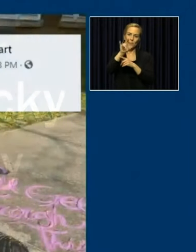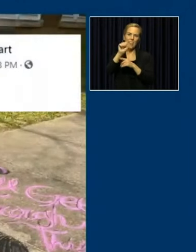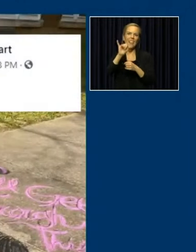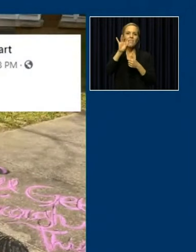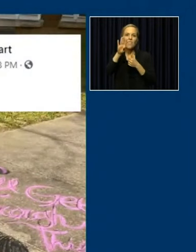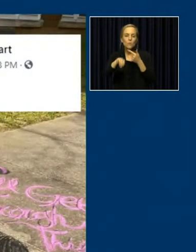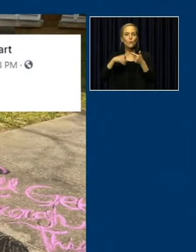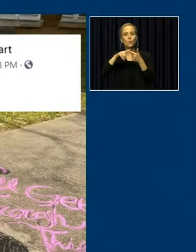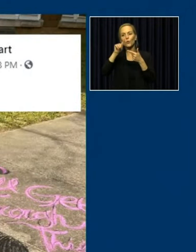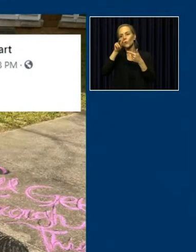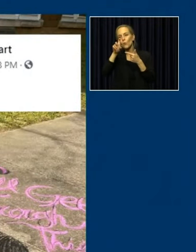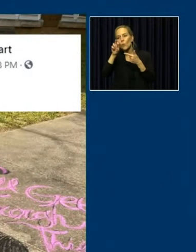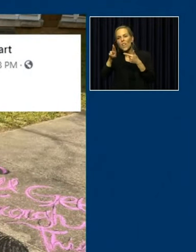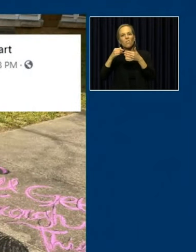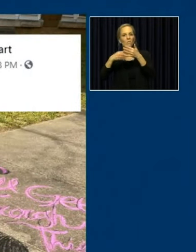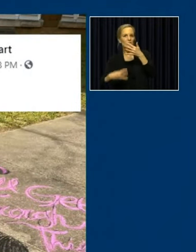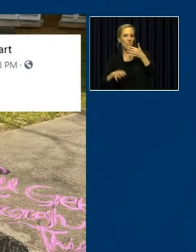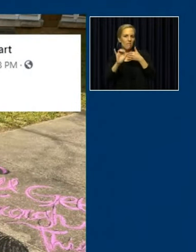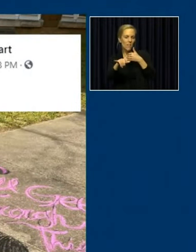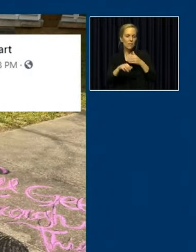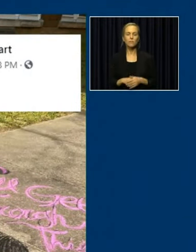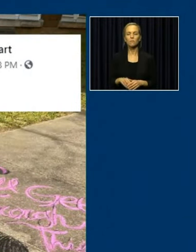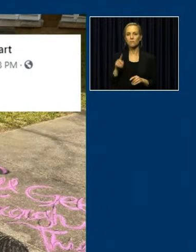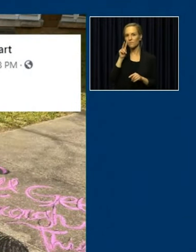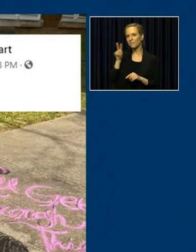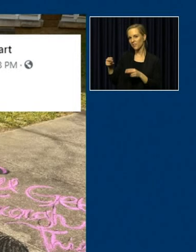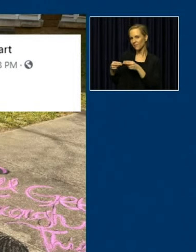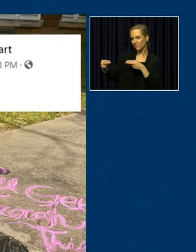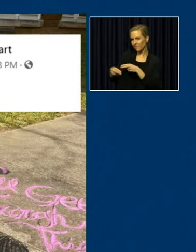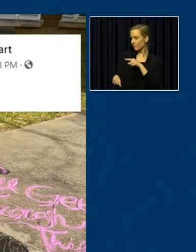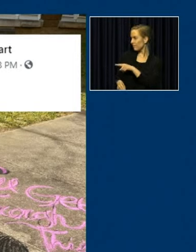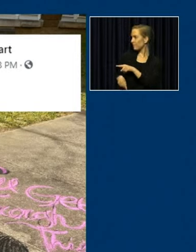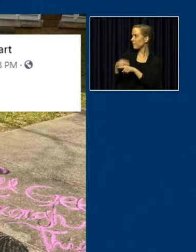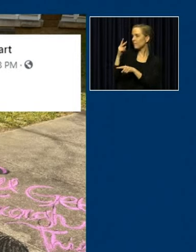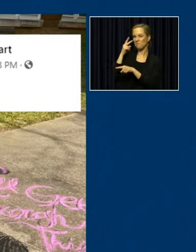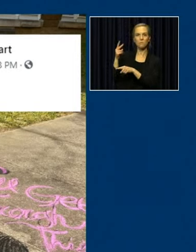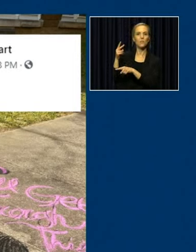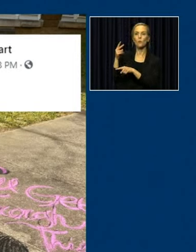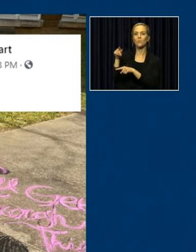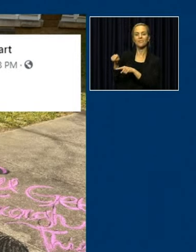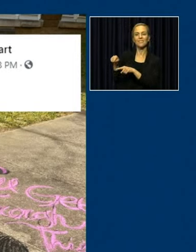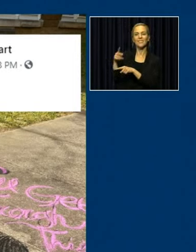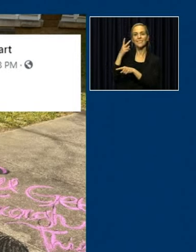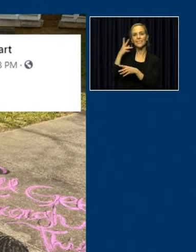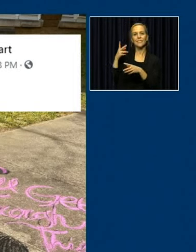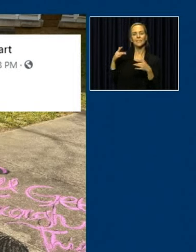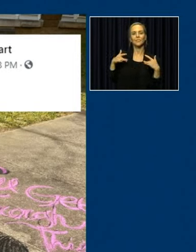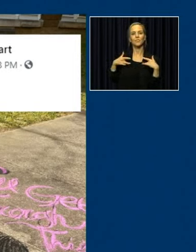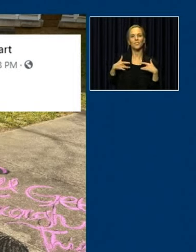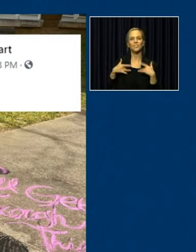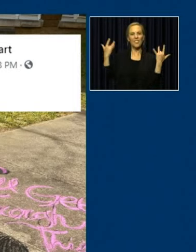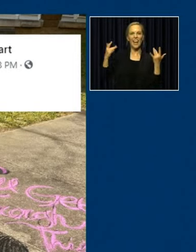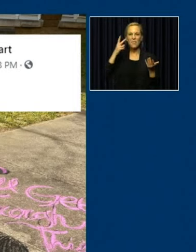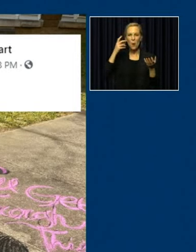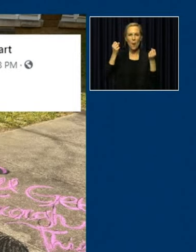KENTUCKY OF PEOPLE DOING THAT, SHOWING THE COLOR OF COMPASSION, IT'S TRULY SPECIAL. IT SHOWS THAT I'M NOT JUST